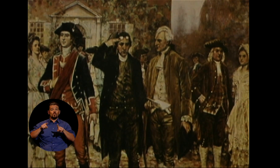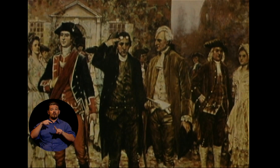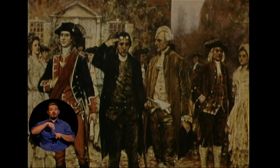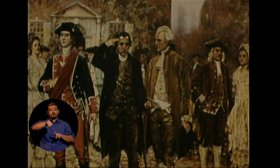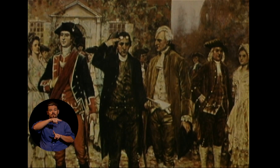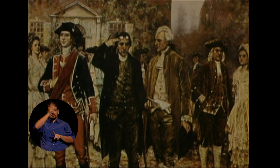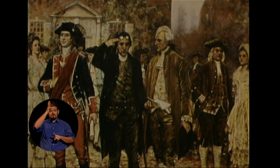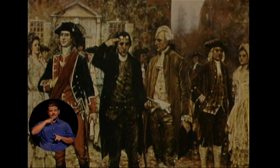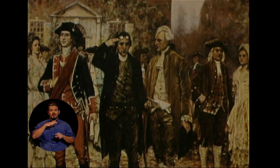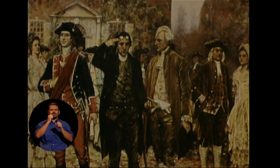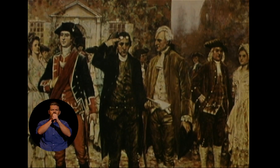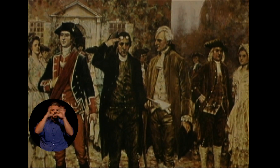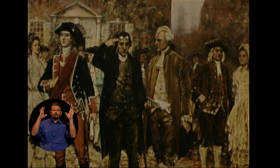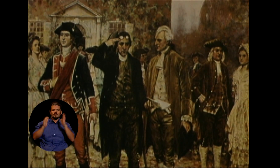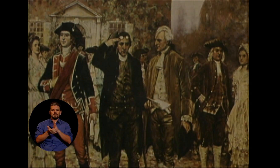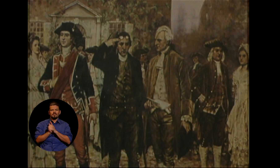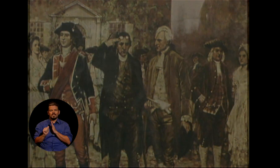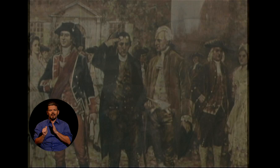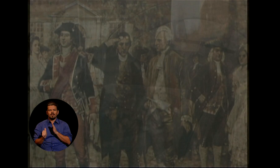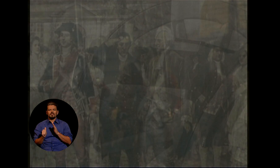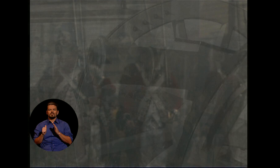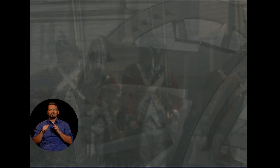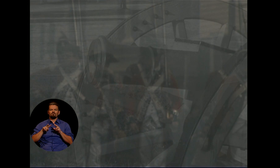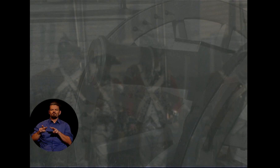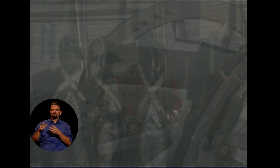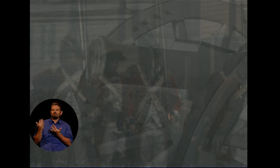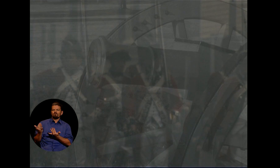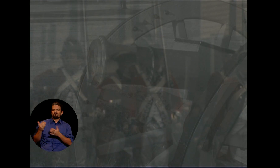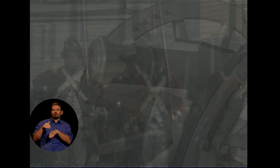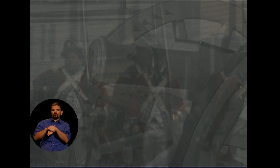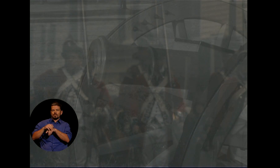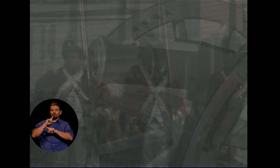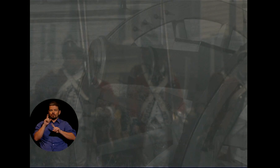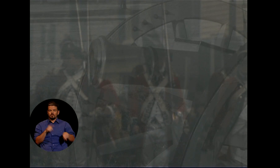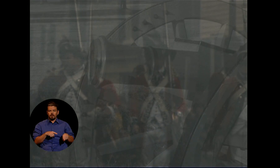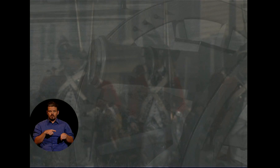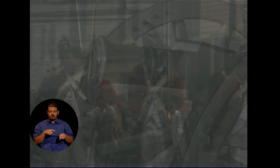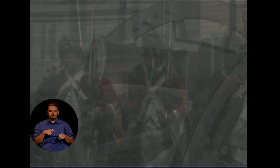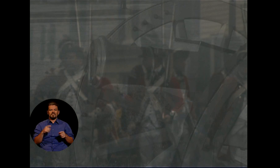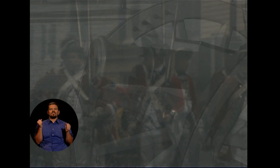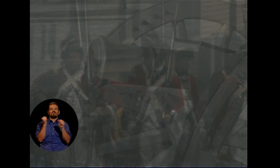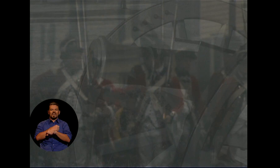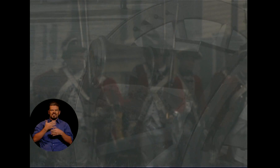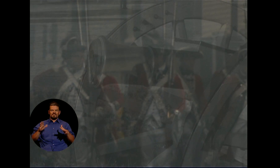THE FIGHTS HAD ALREADY BEGUN AS TROOPS FROM BOTH SIDES MOVED FOR ADVANTAGE.